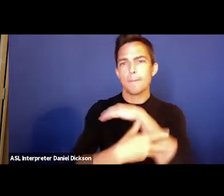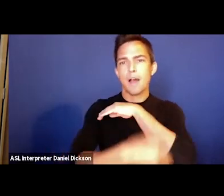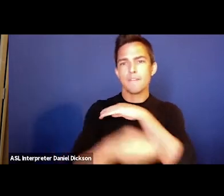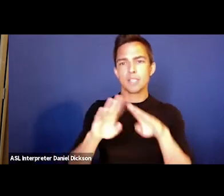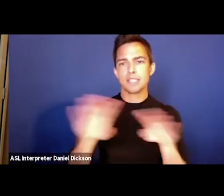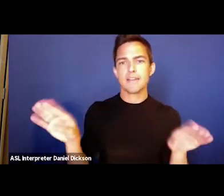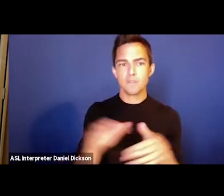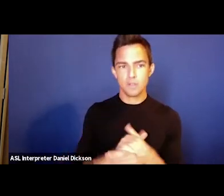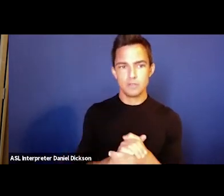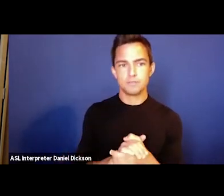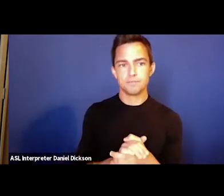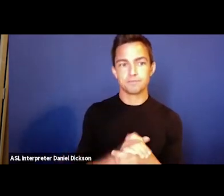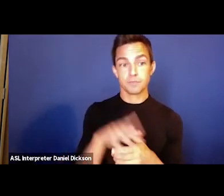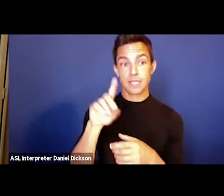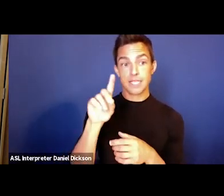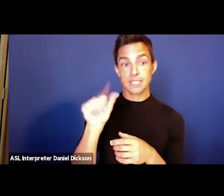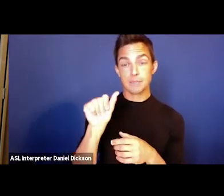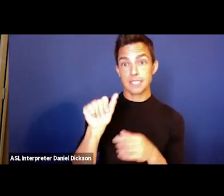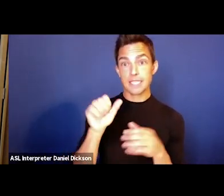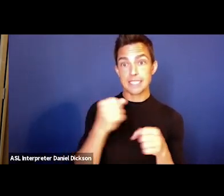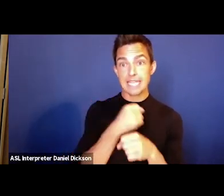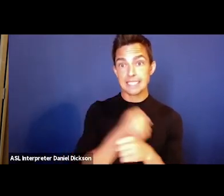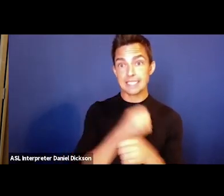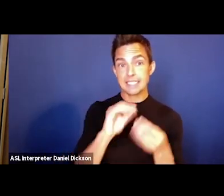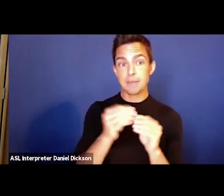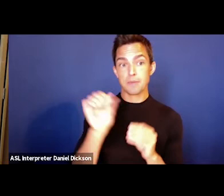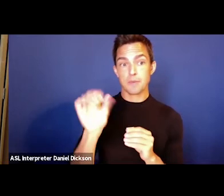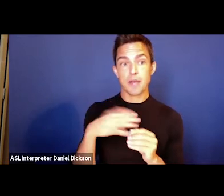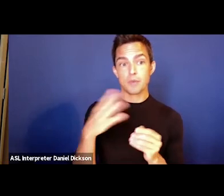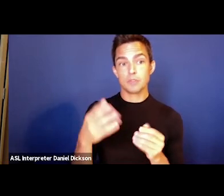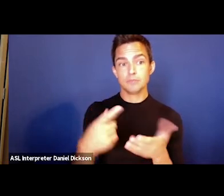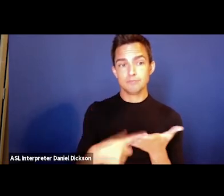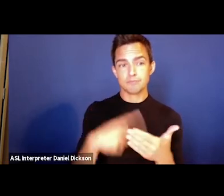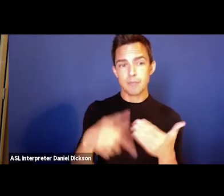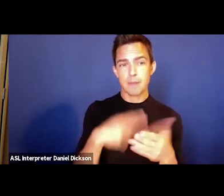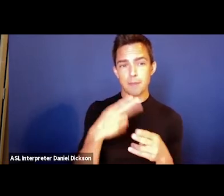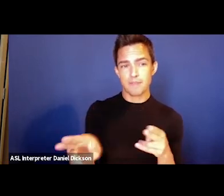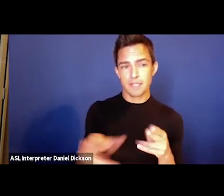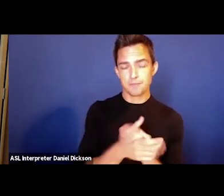The disability statistics that I’m going to just talk about briefly I want to highlight